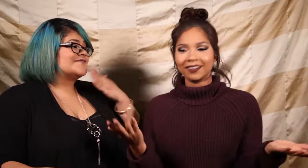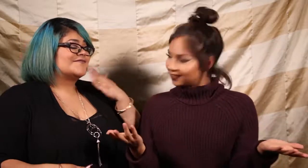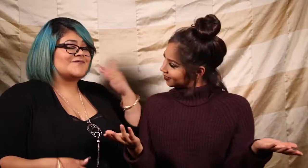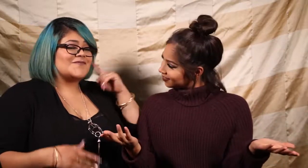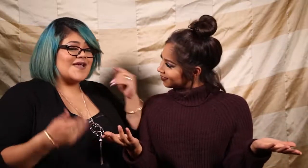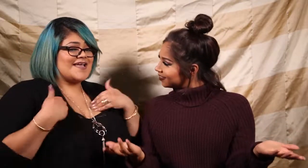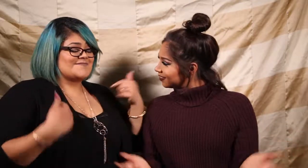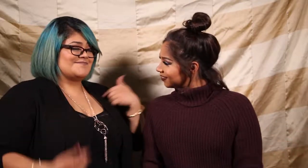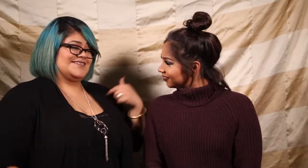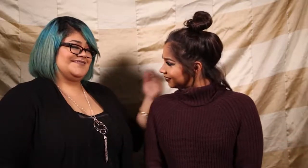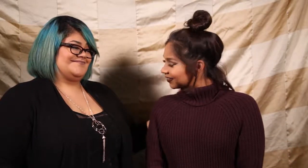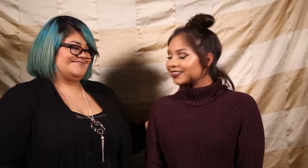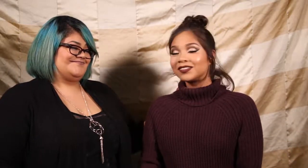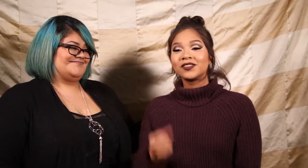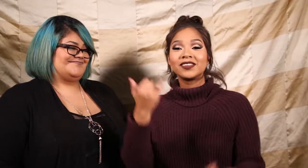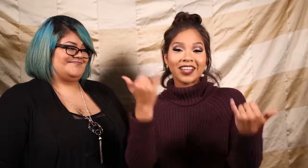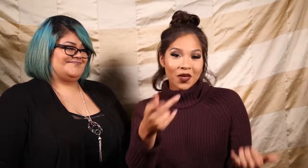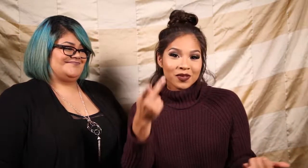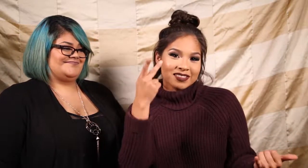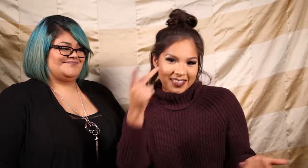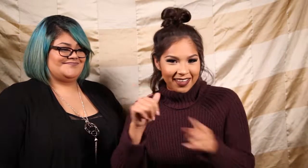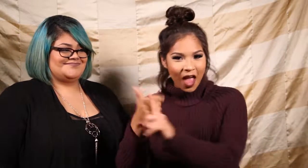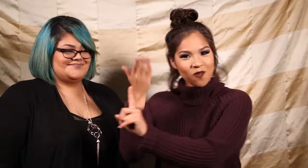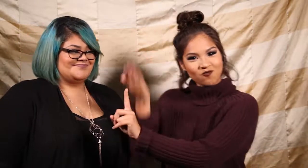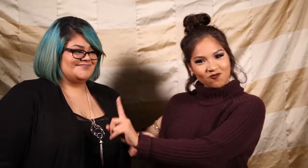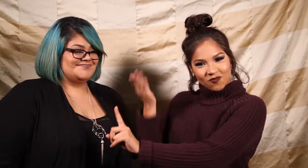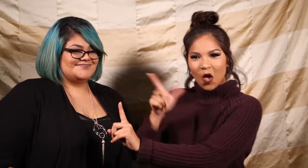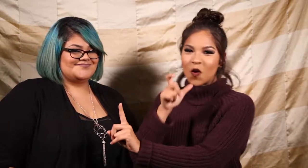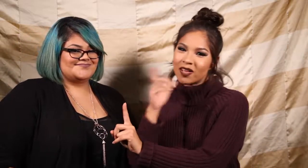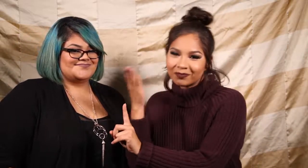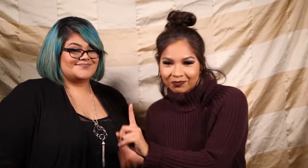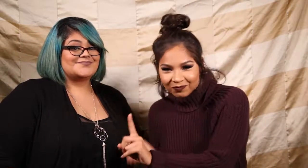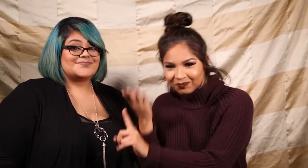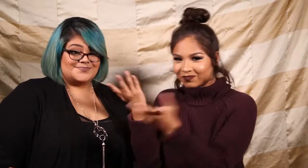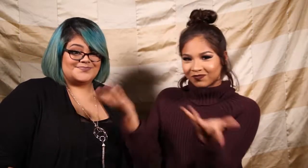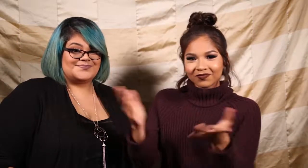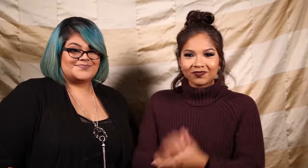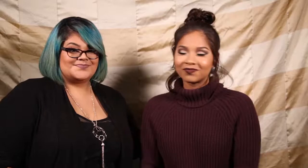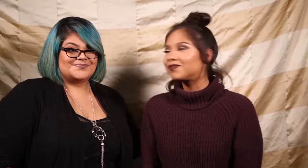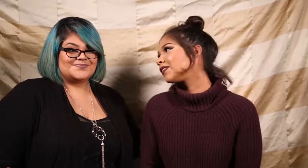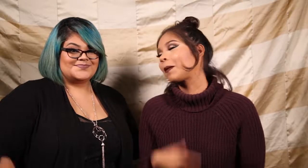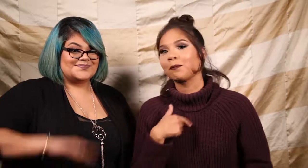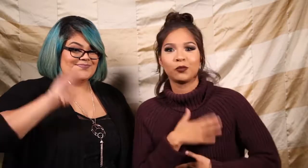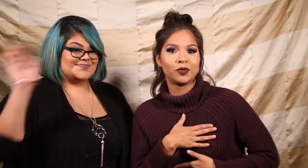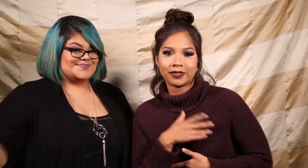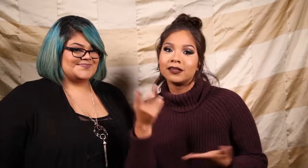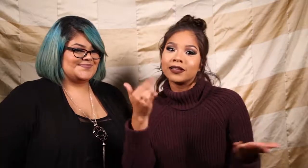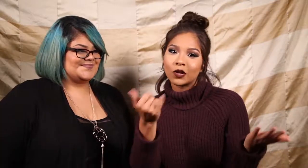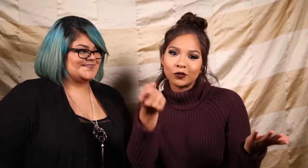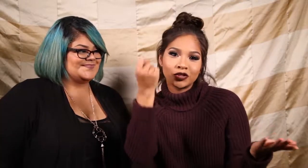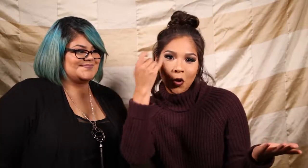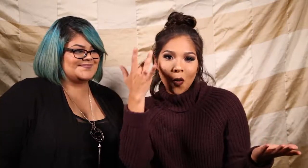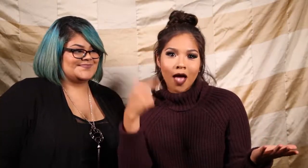thank you for having me.. now you know who she is.. i appericated it..now you know why i love her..